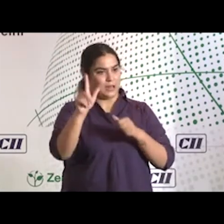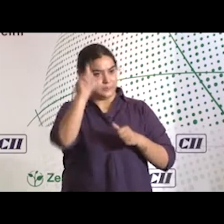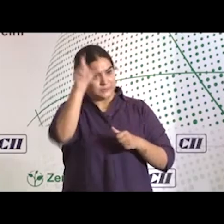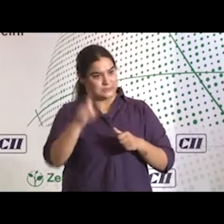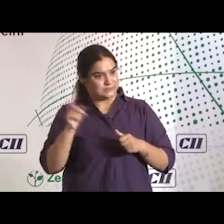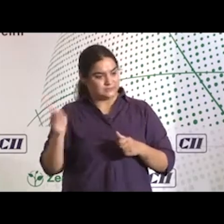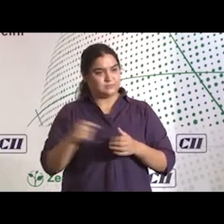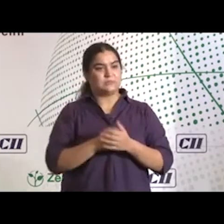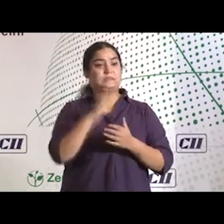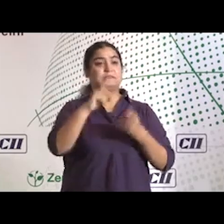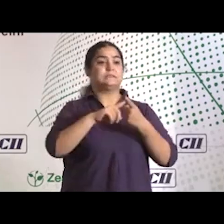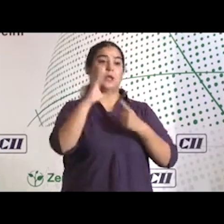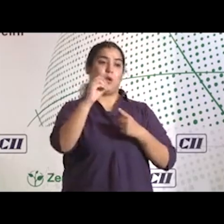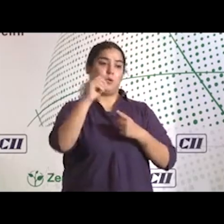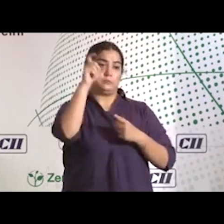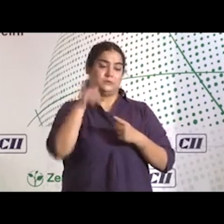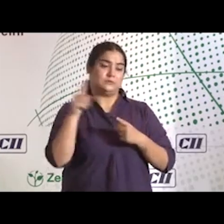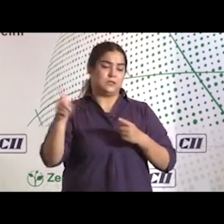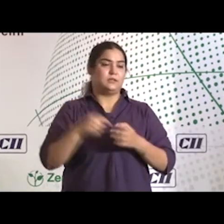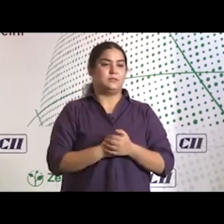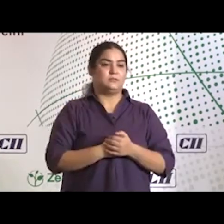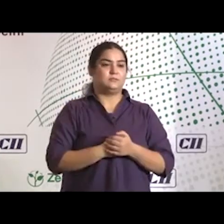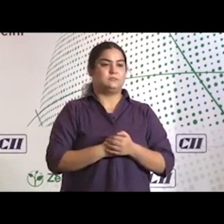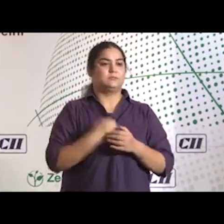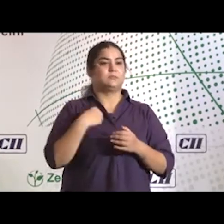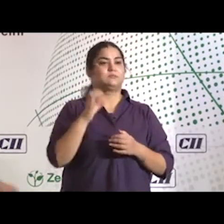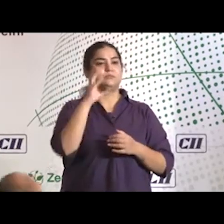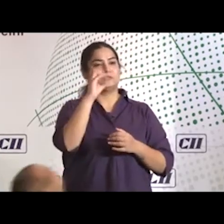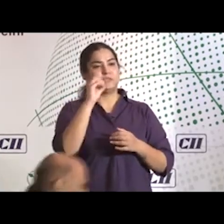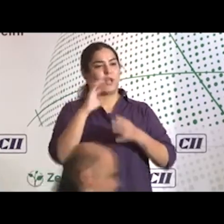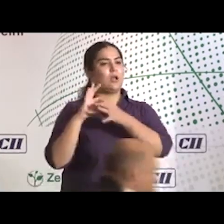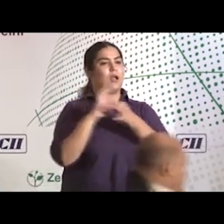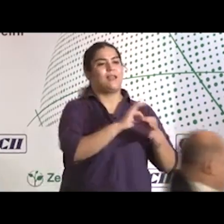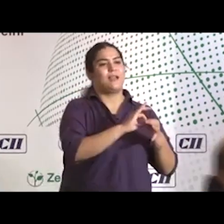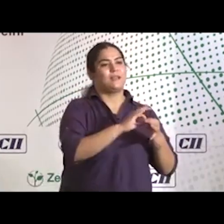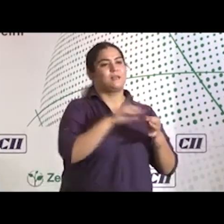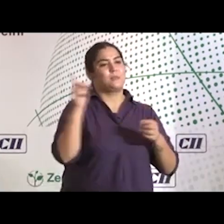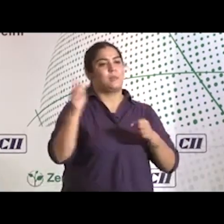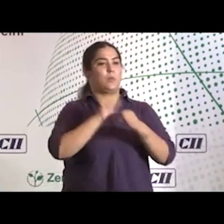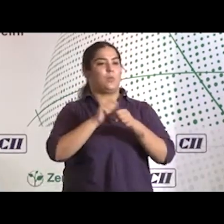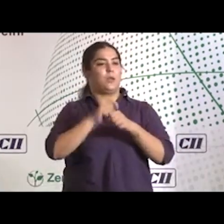the CEO of Little Project. I think